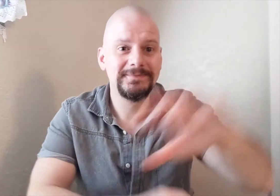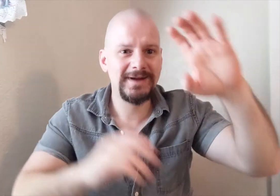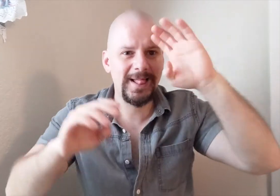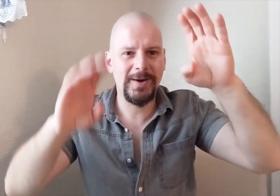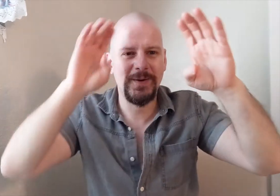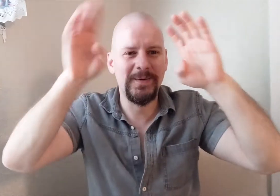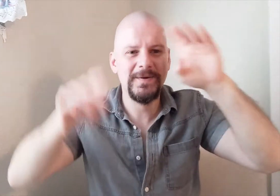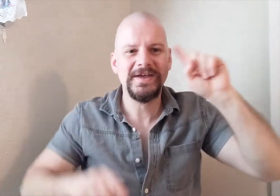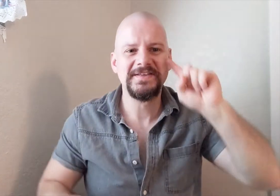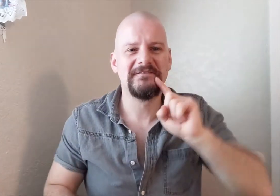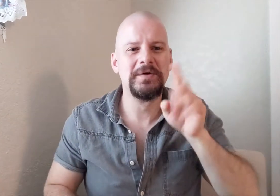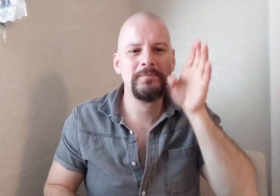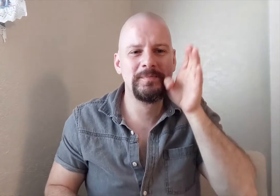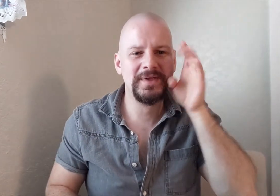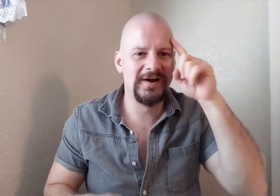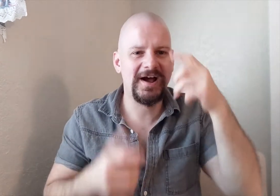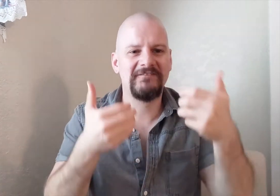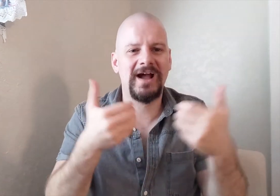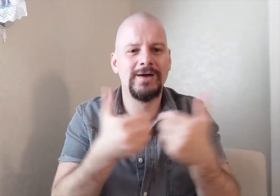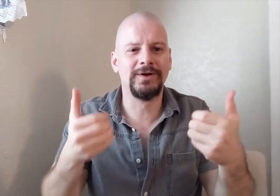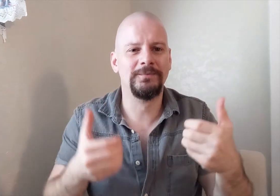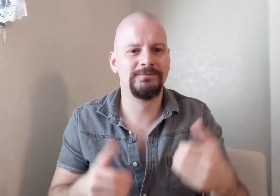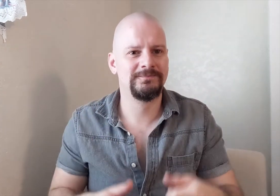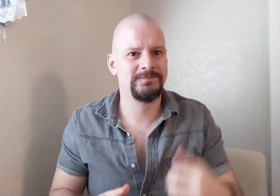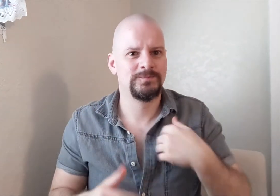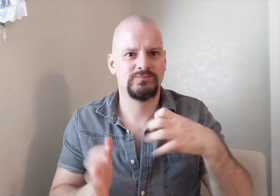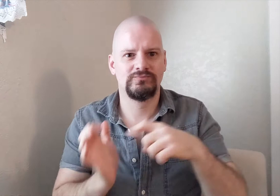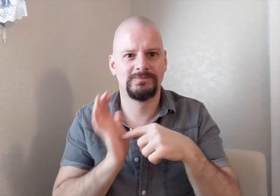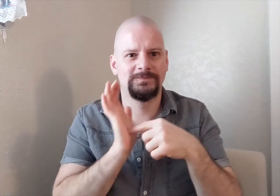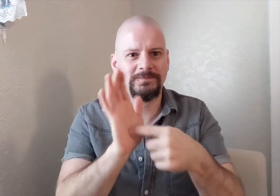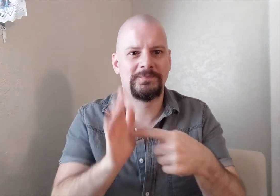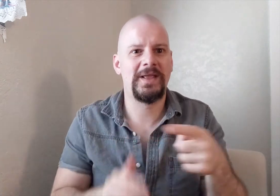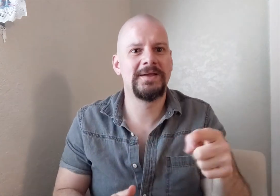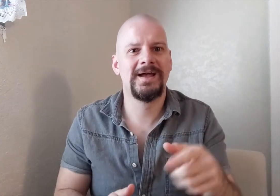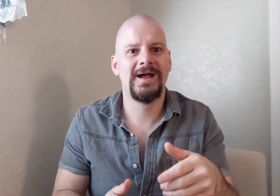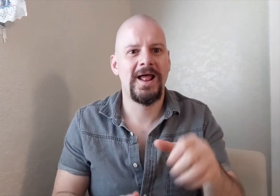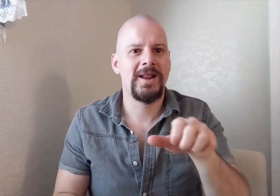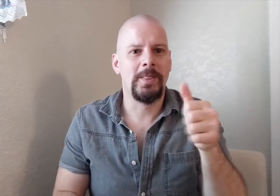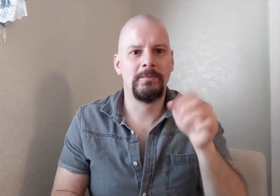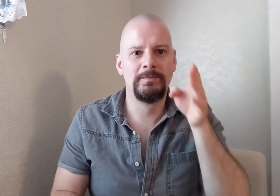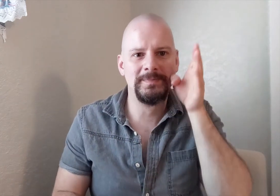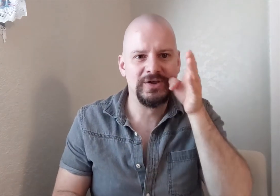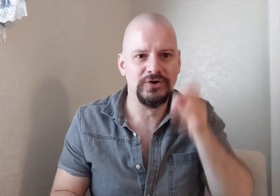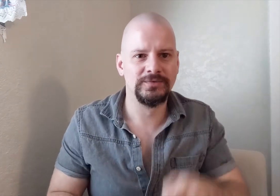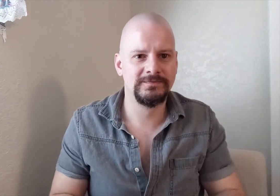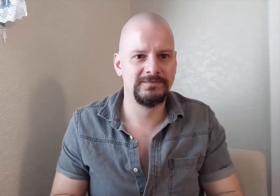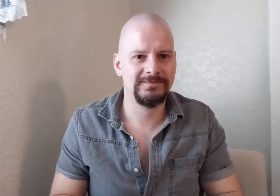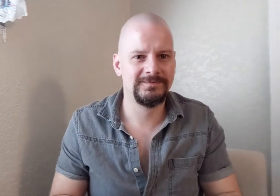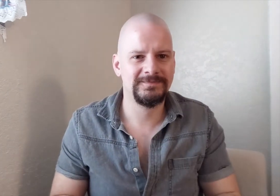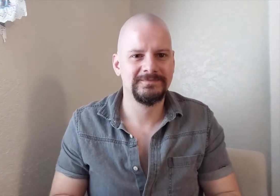Hello Deaf Beer Aficionado. I'd like to show you another beer.